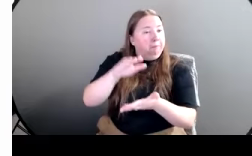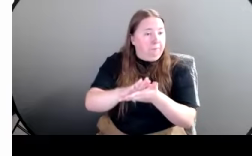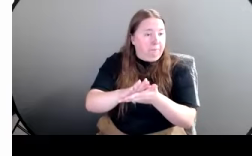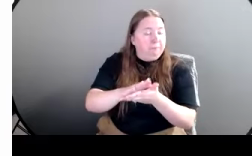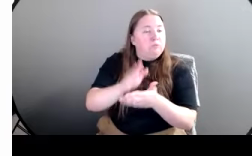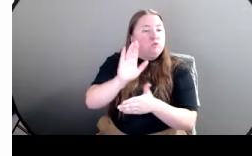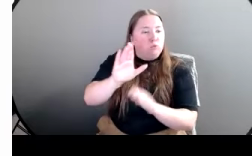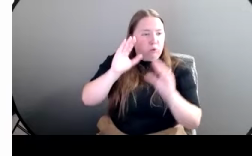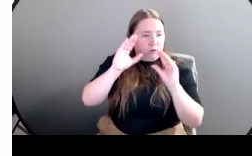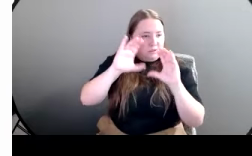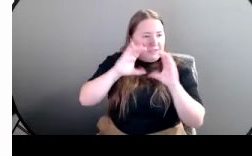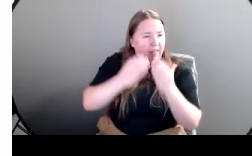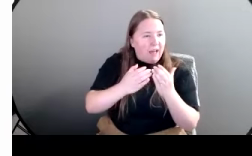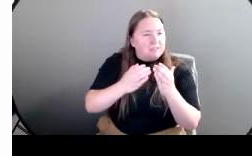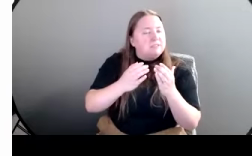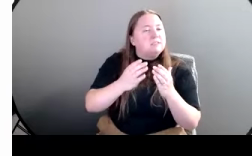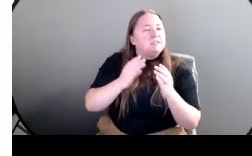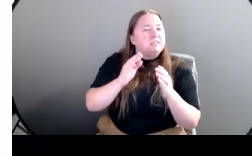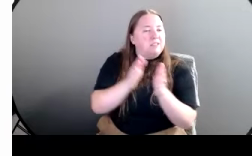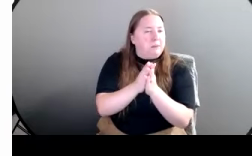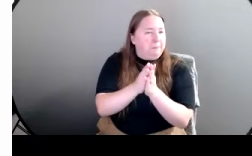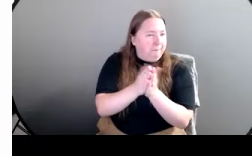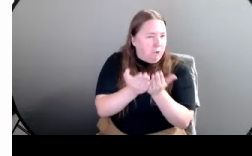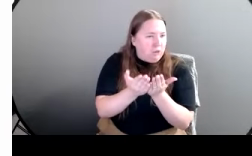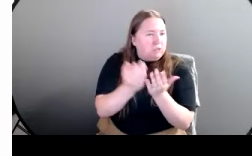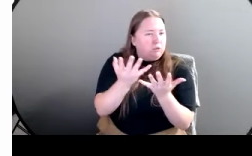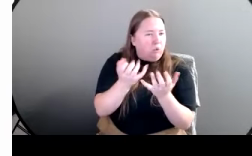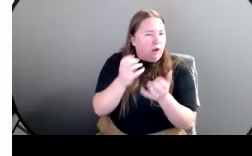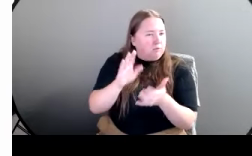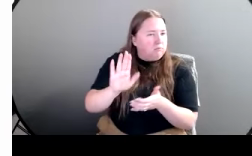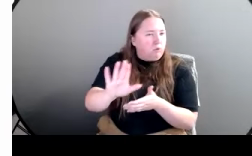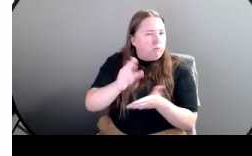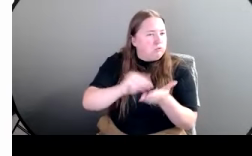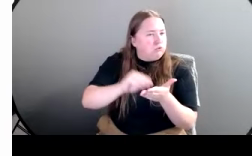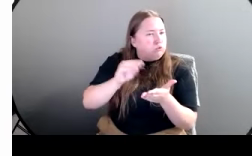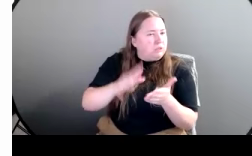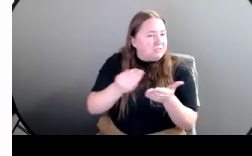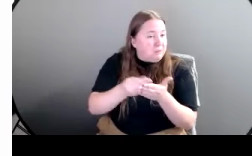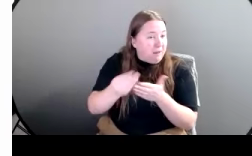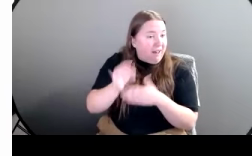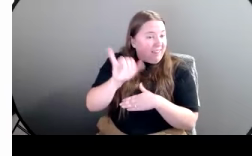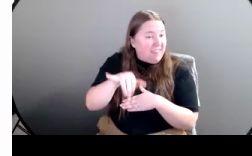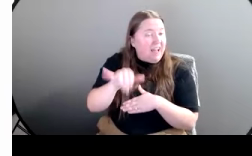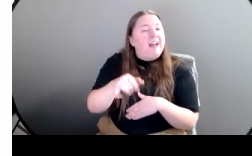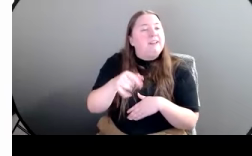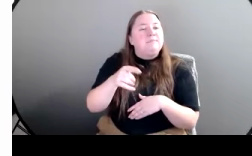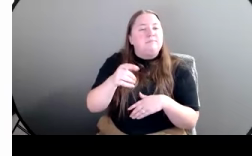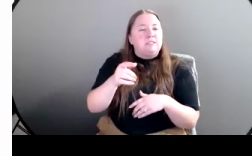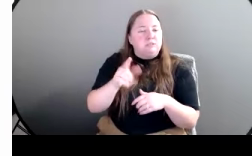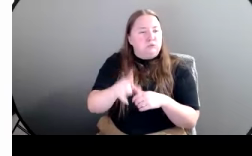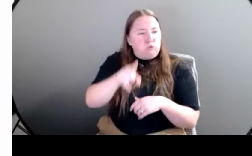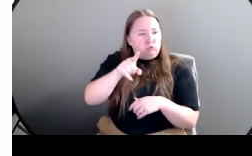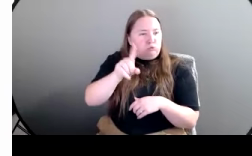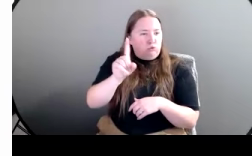you know, the textbook, that you want your students to buy. There is a prompt that will come up that asks.